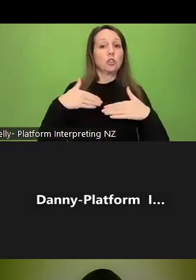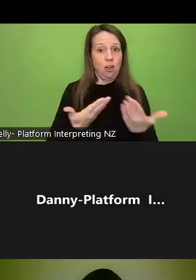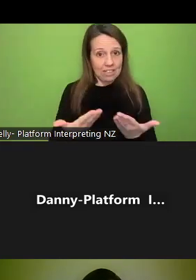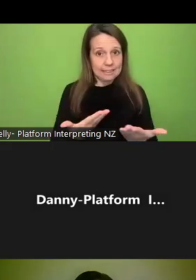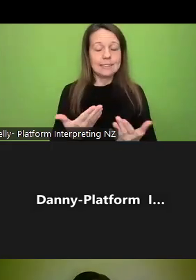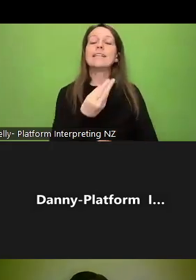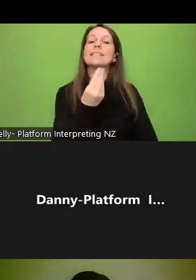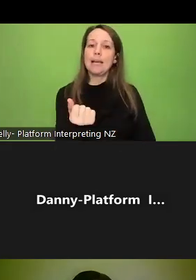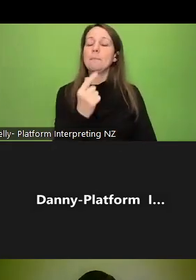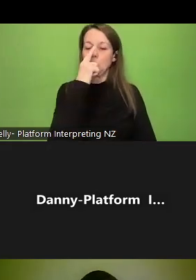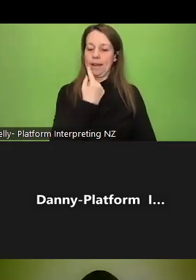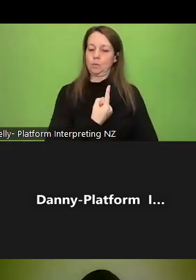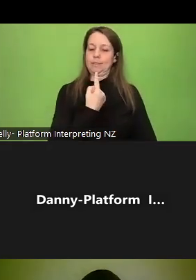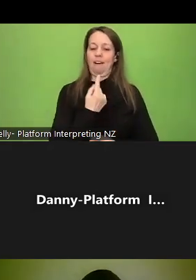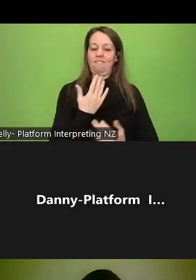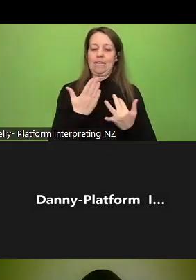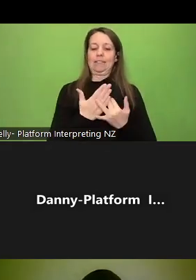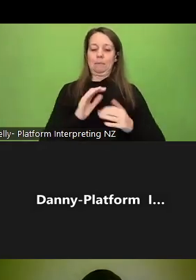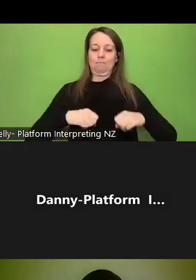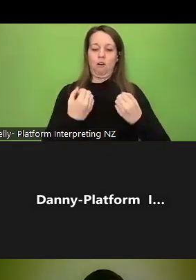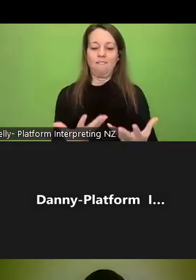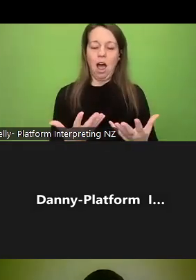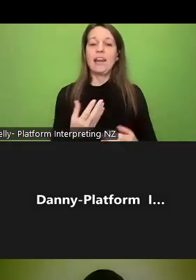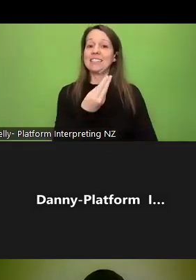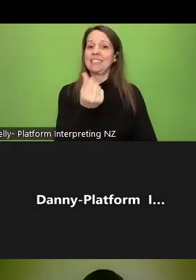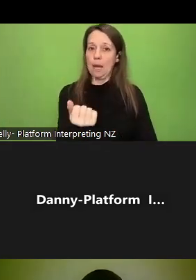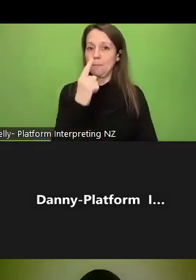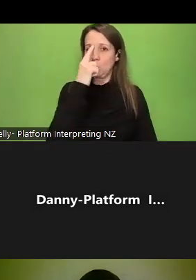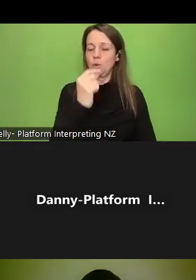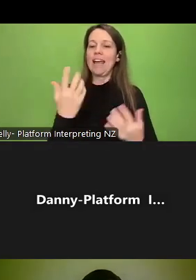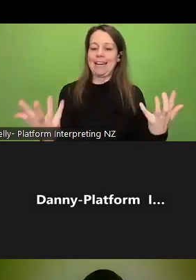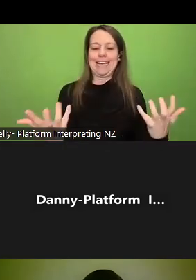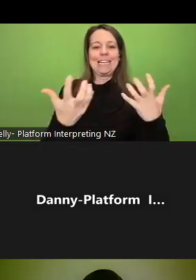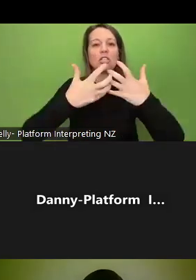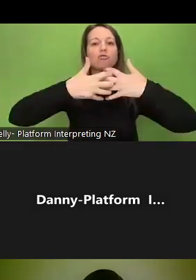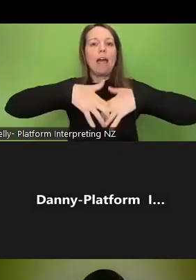And some can be both. So, accessibility that you integrate or layer into your show,